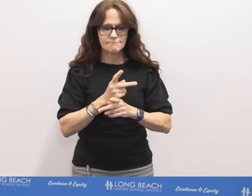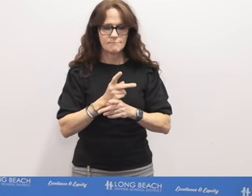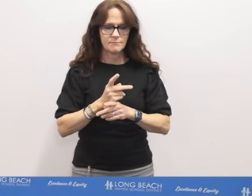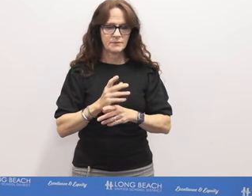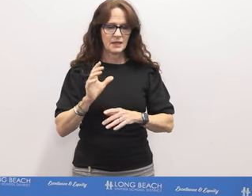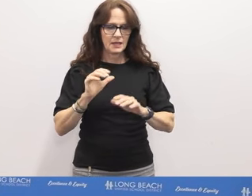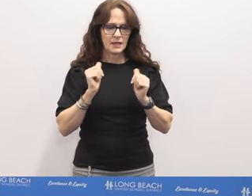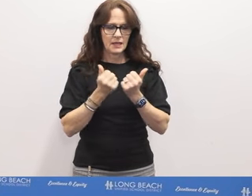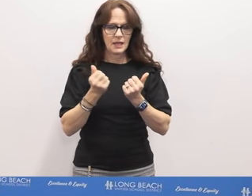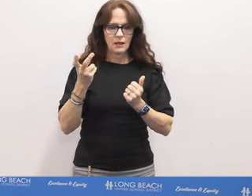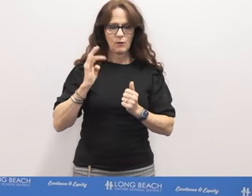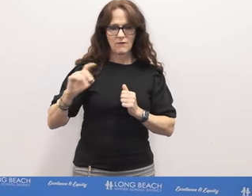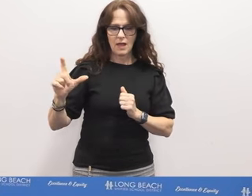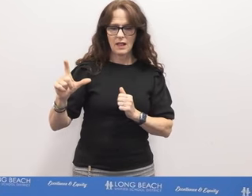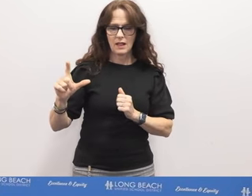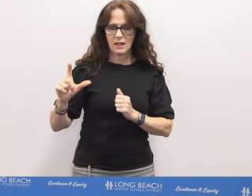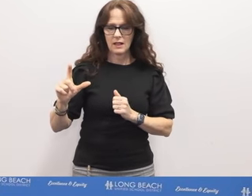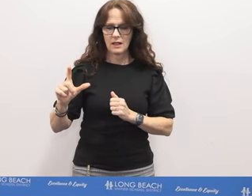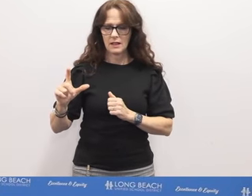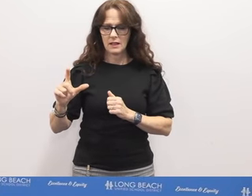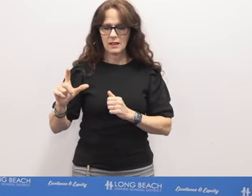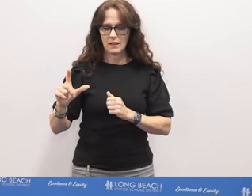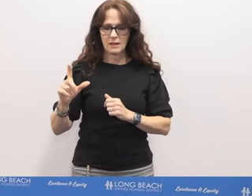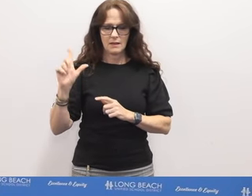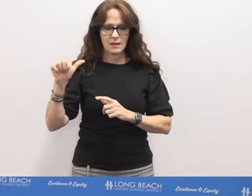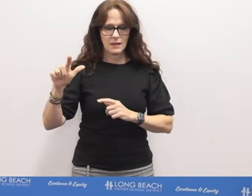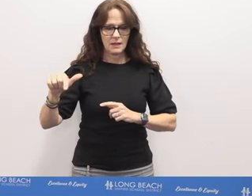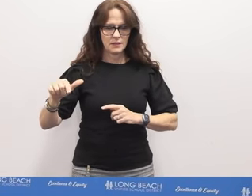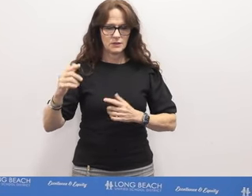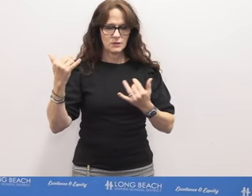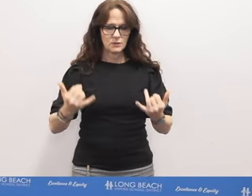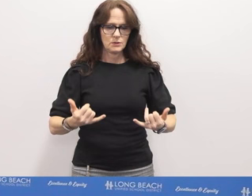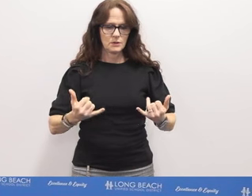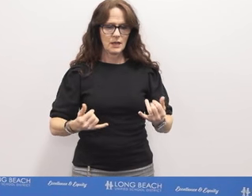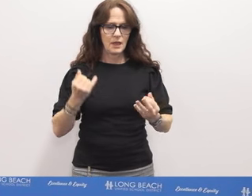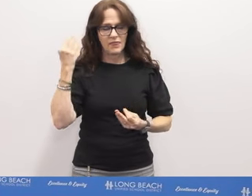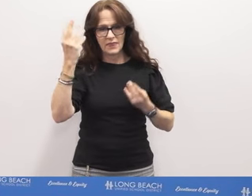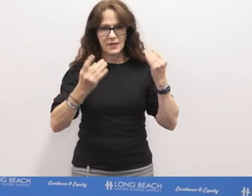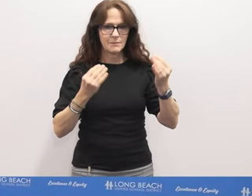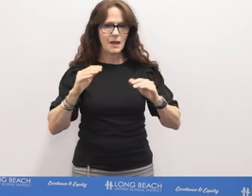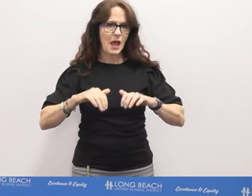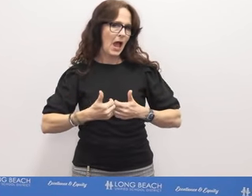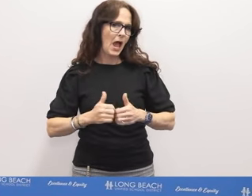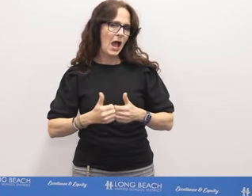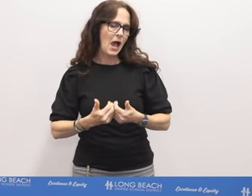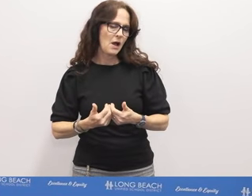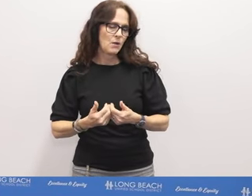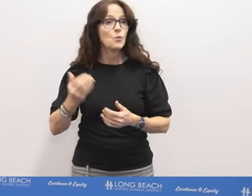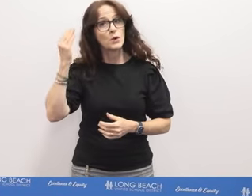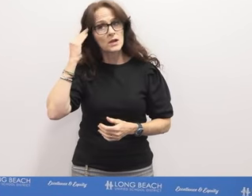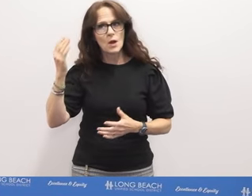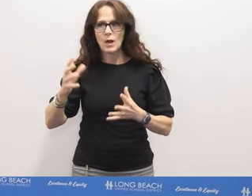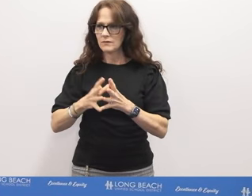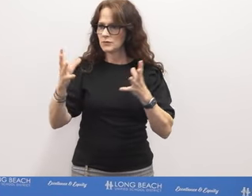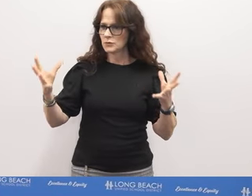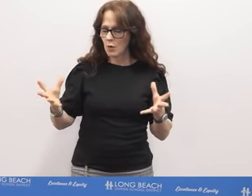you know, he'll be joining us again later today and thinking about how do we, we know that we have so much data that we can look at.